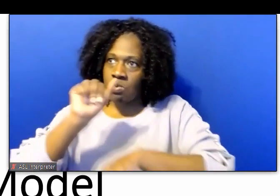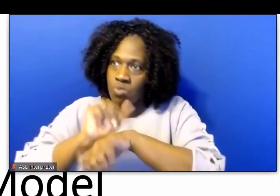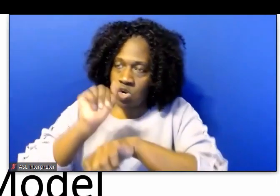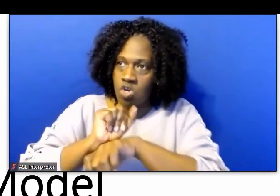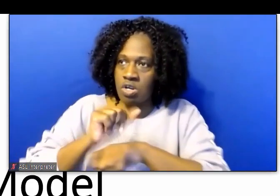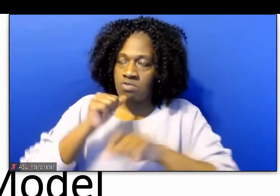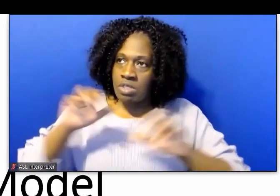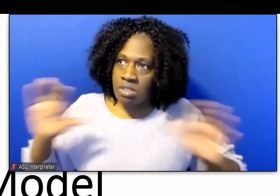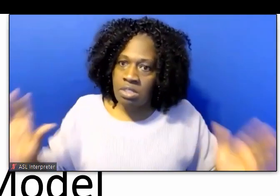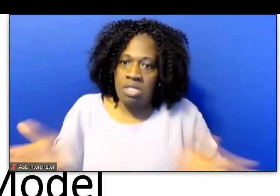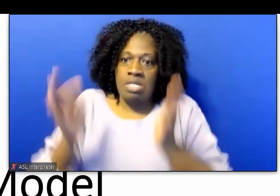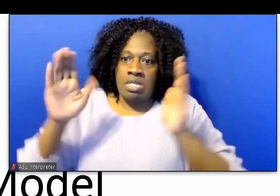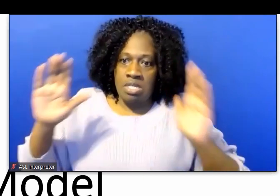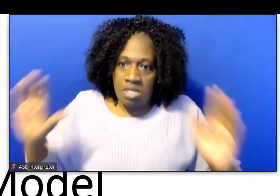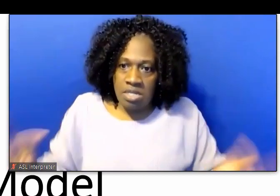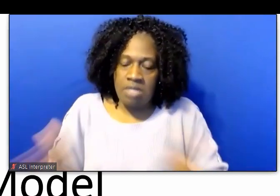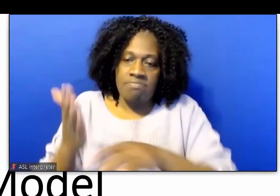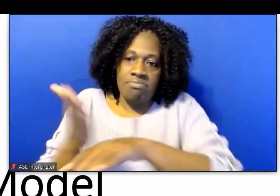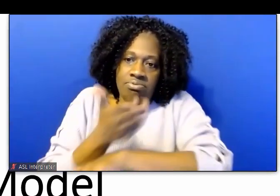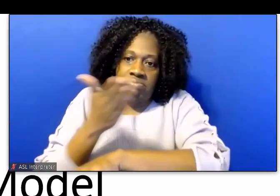and we're making strides in that.